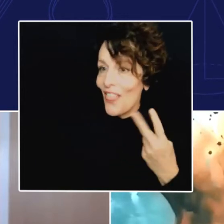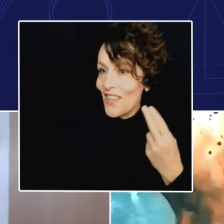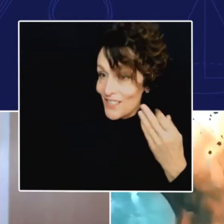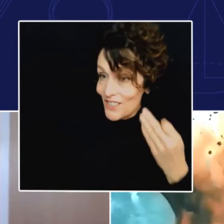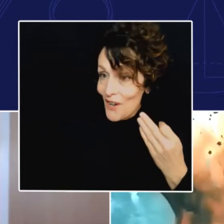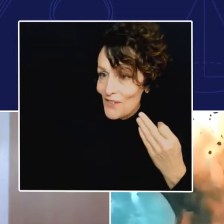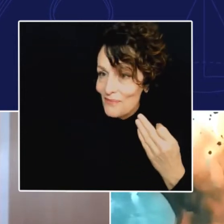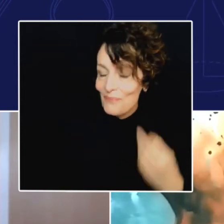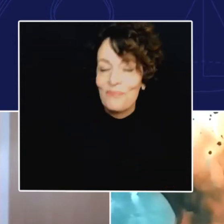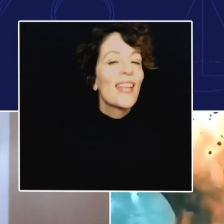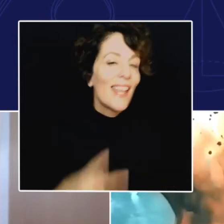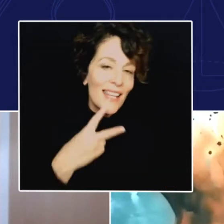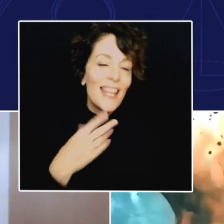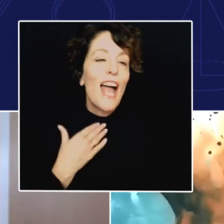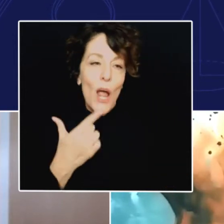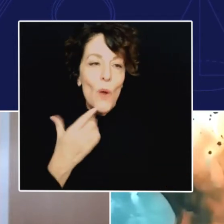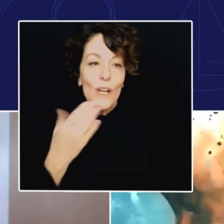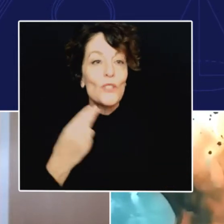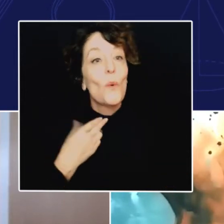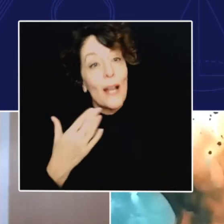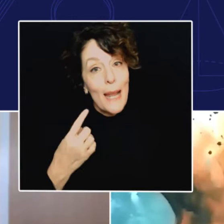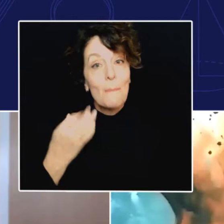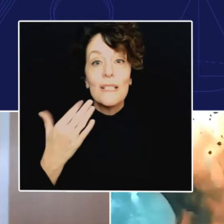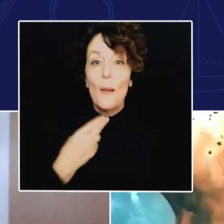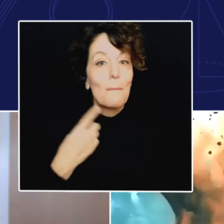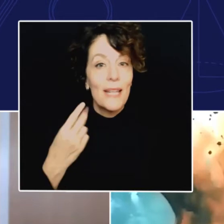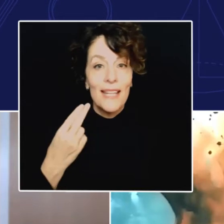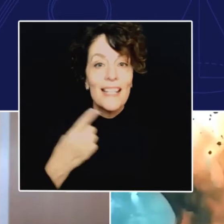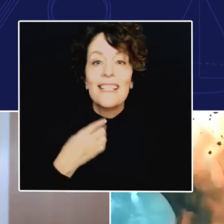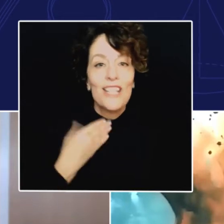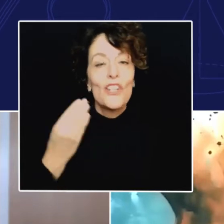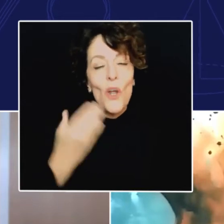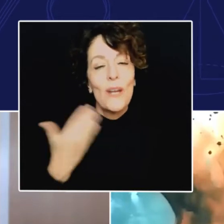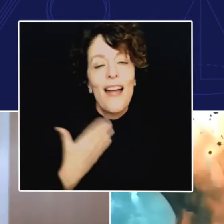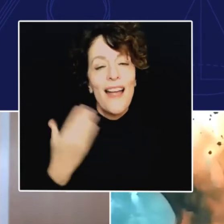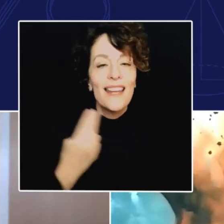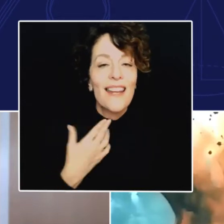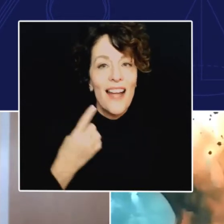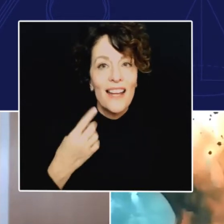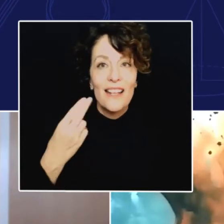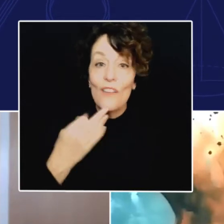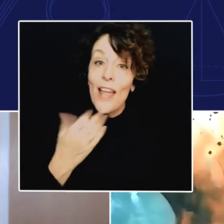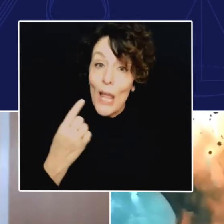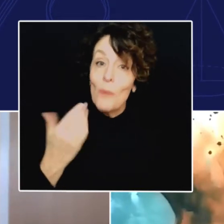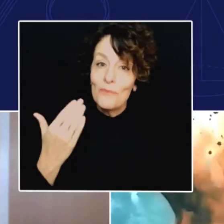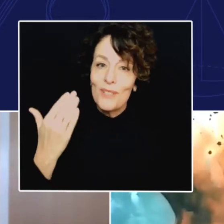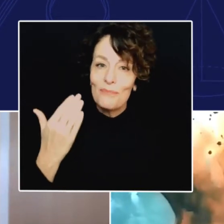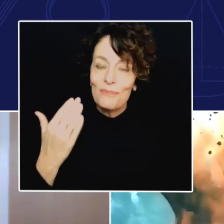[HENRY:] Yeah, well, I went to a camp and some kids didn't know it and so I kind of helped them and stuff.